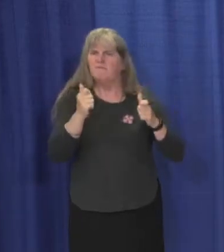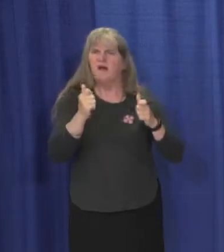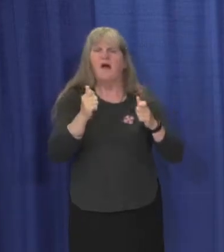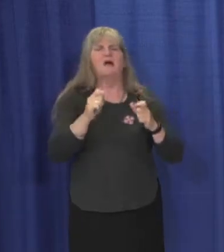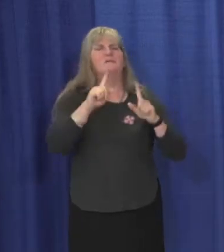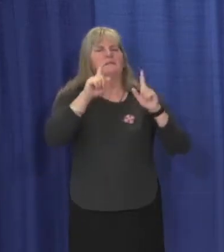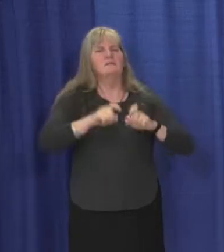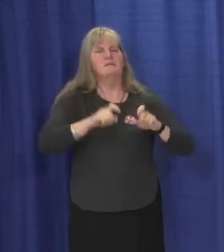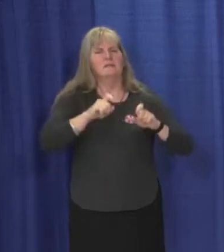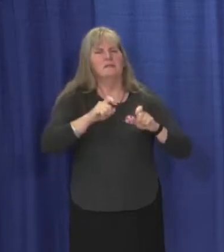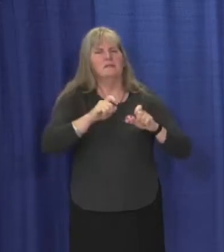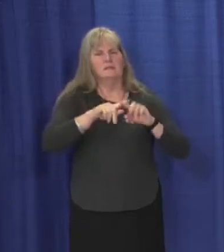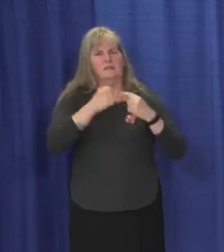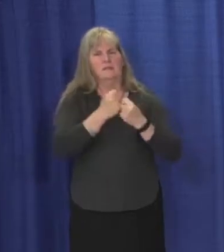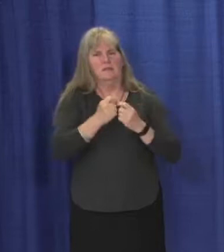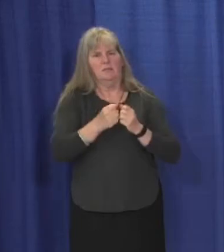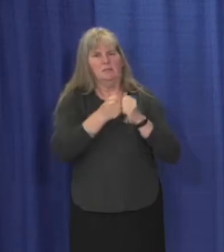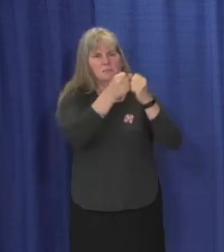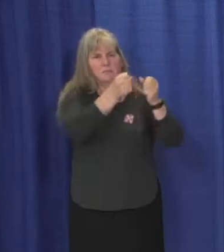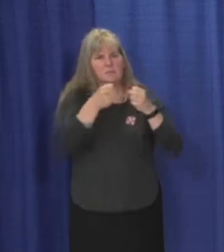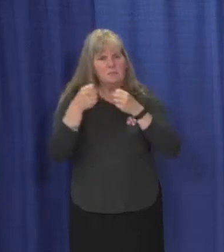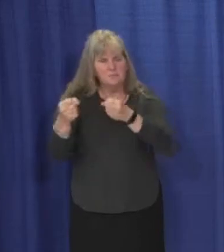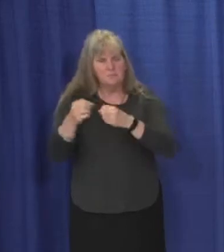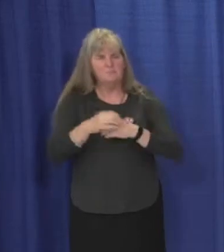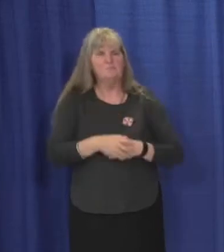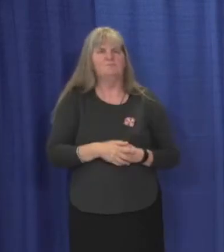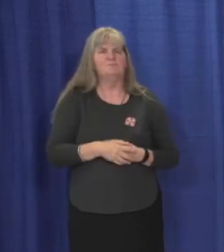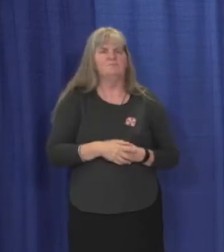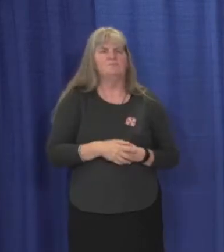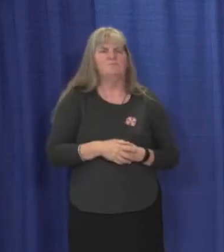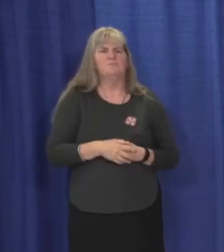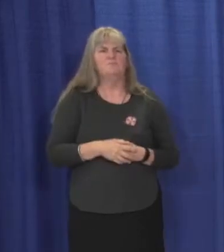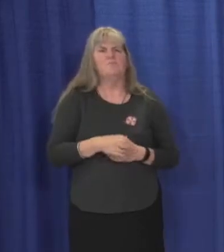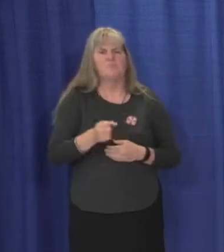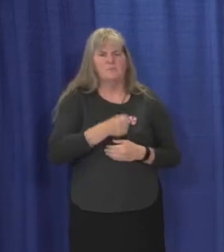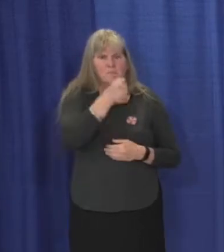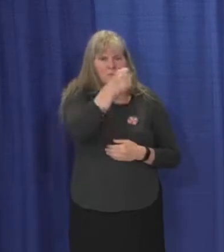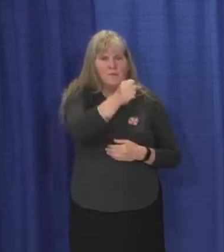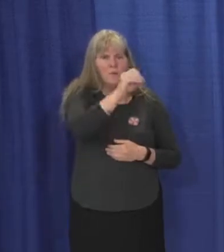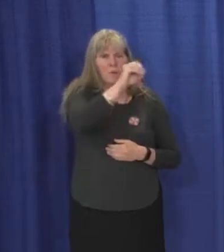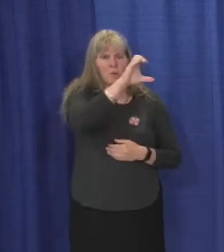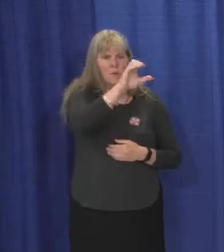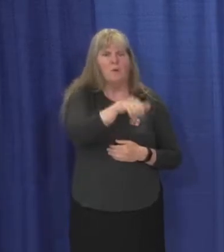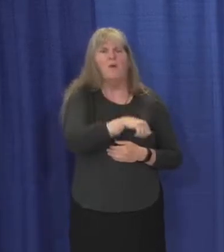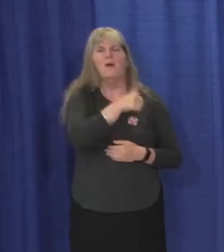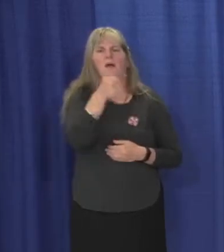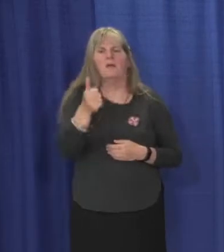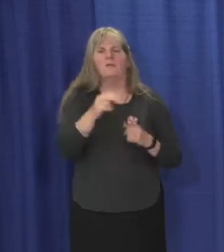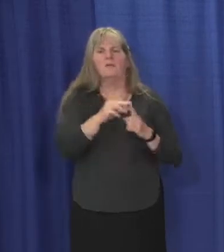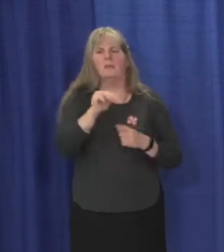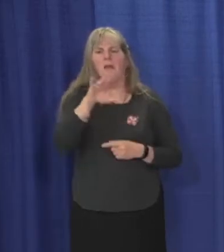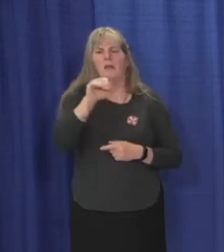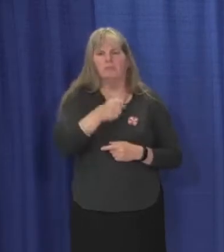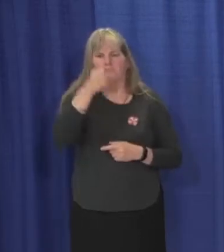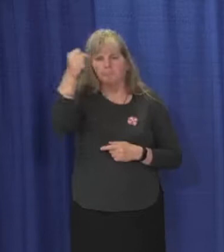sending out rapid response testing teams. At the moment as a minister sent we are deploying a team to old